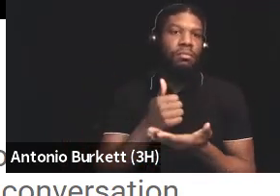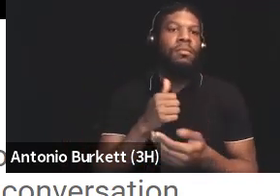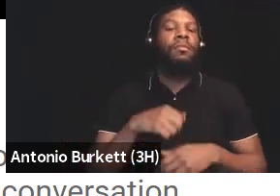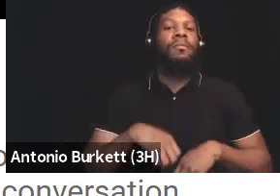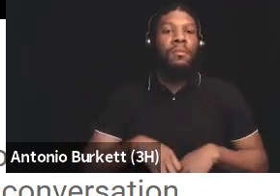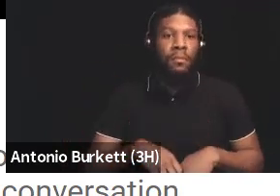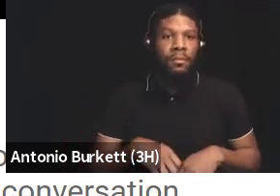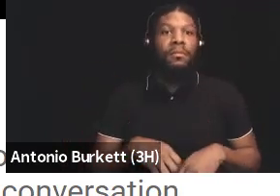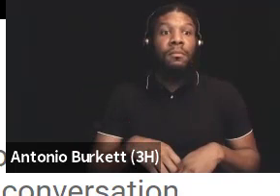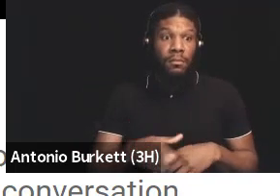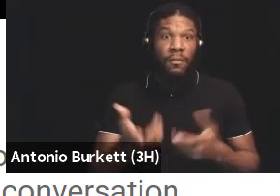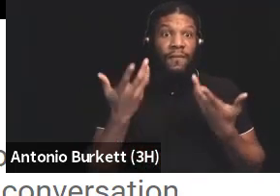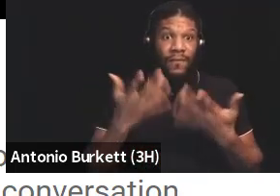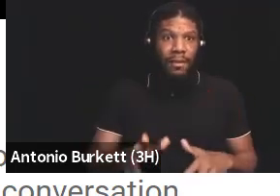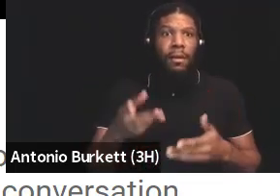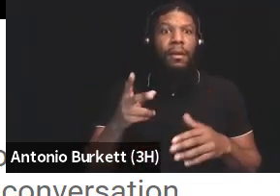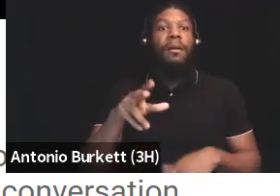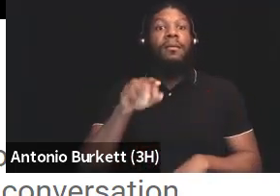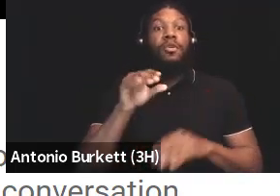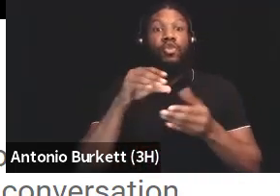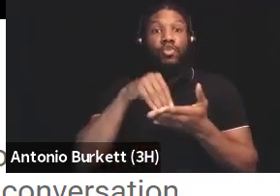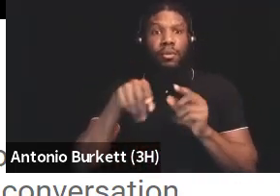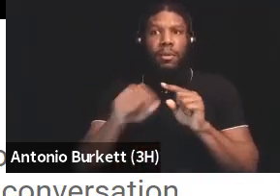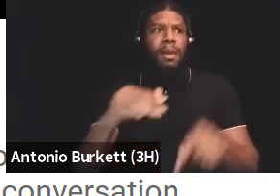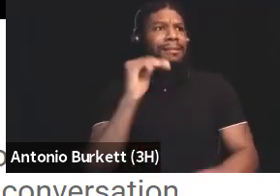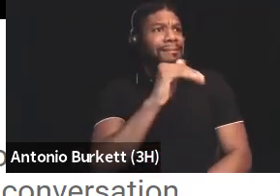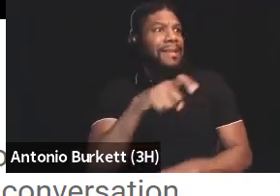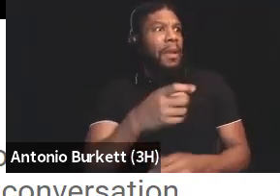we need more of this, and so that's when we develop the course that we've had running for